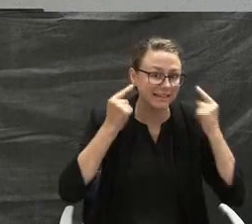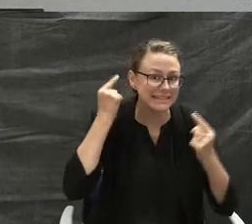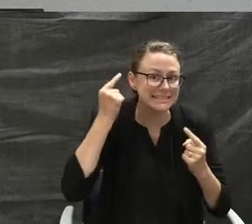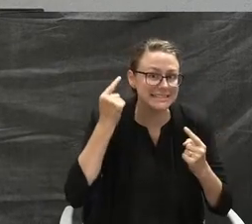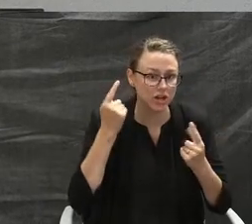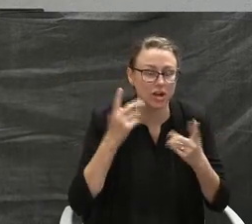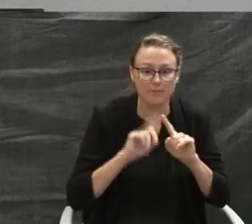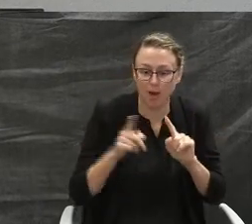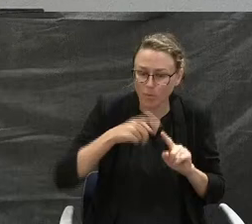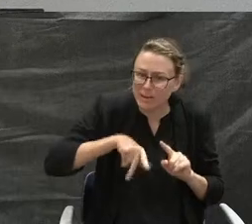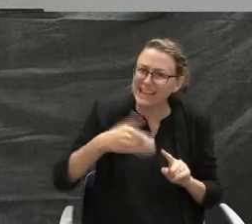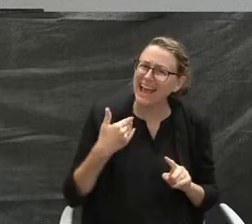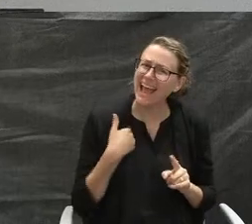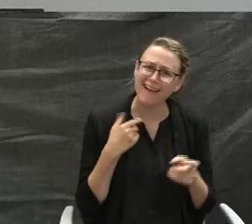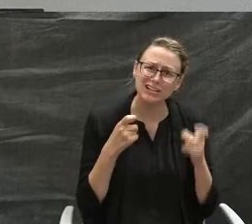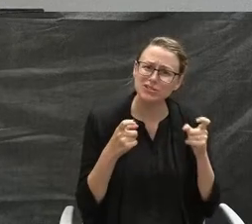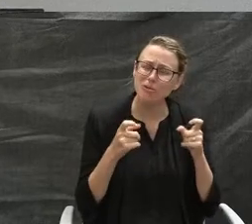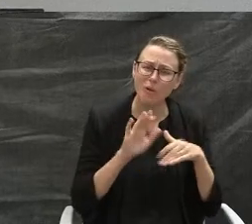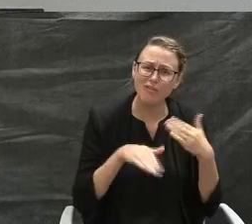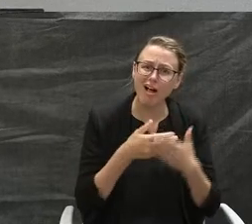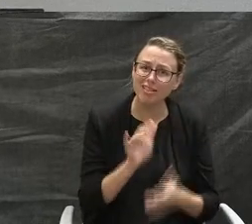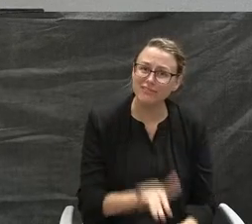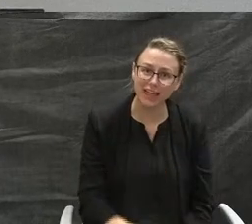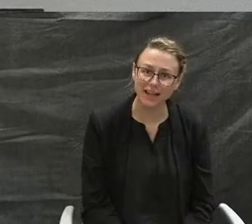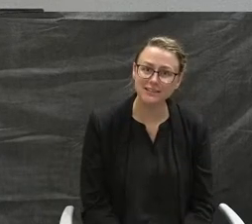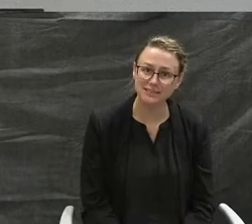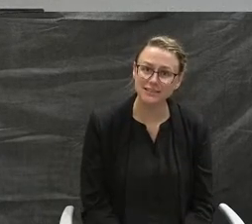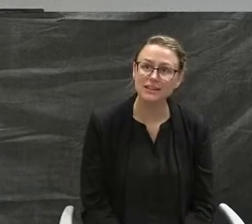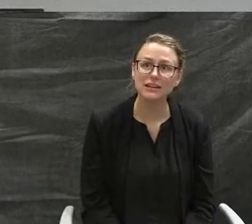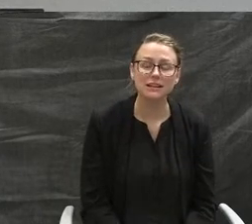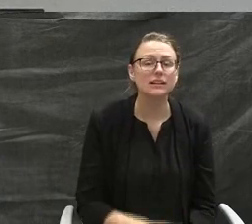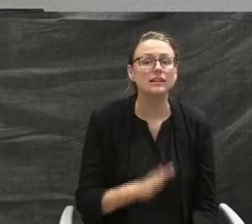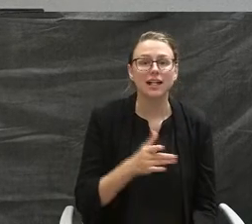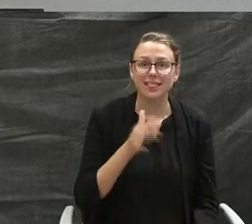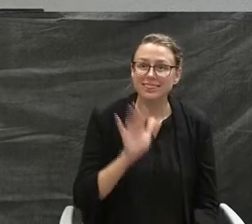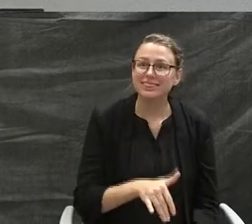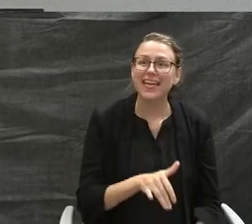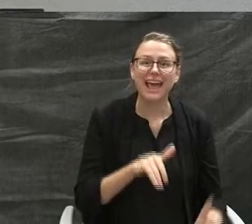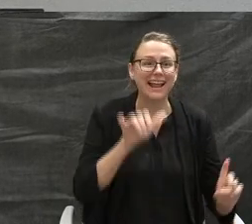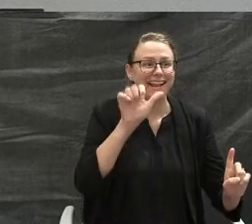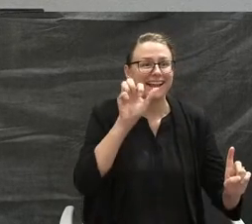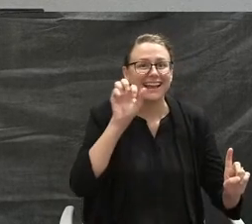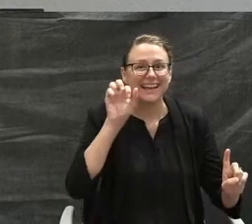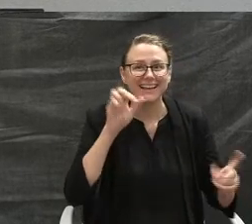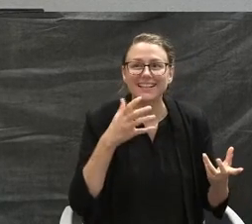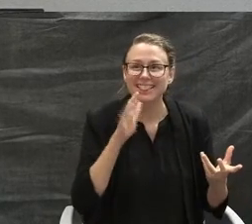We've got a handle on all of that and it will pull all of the